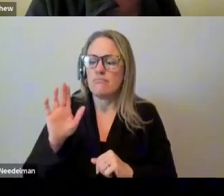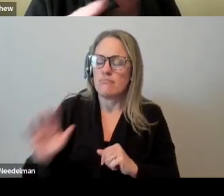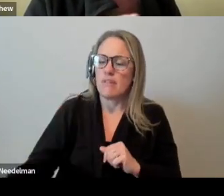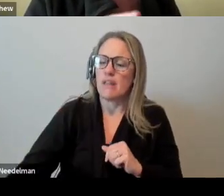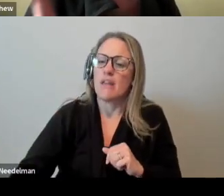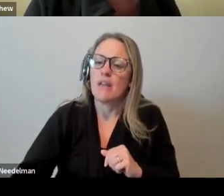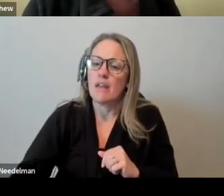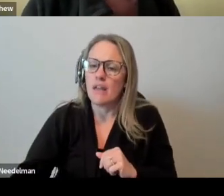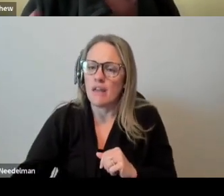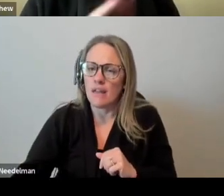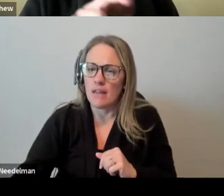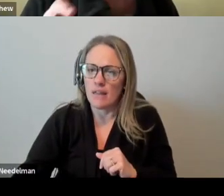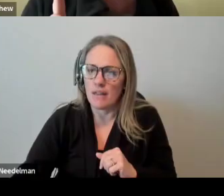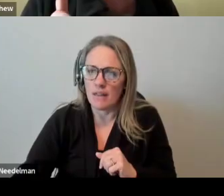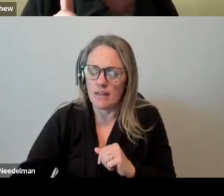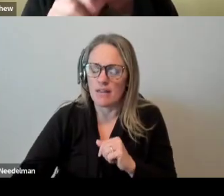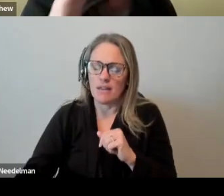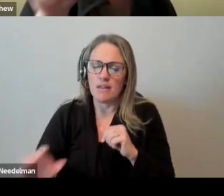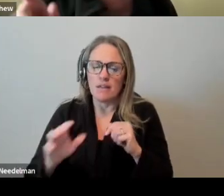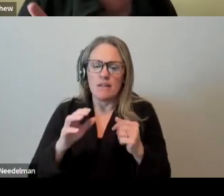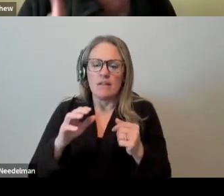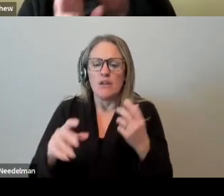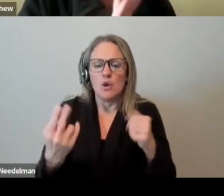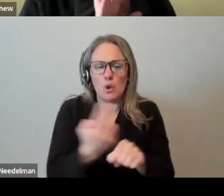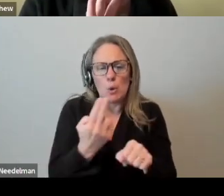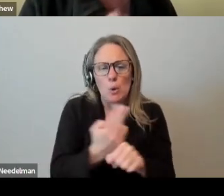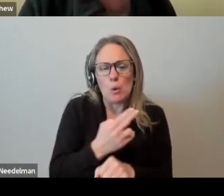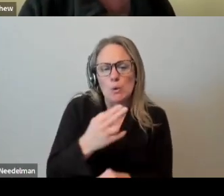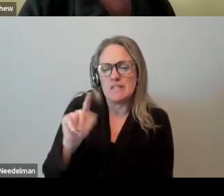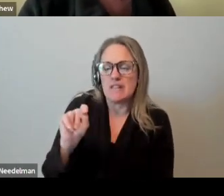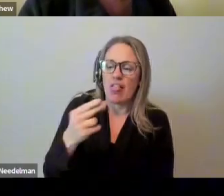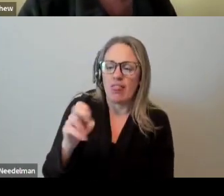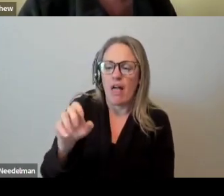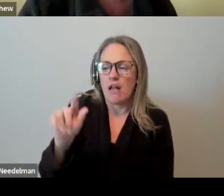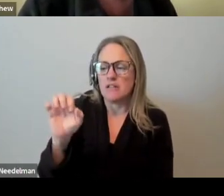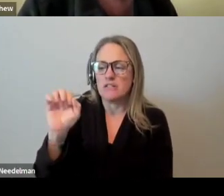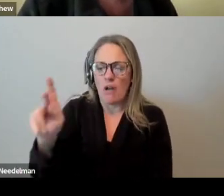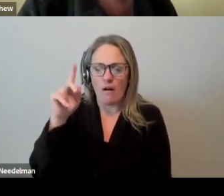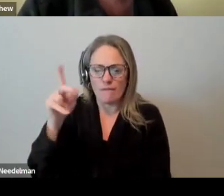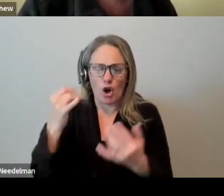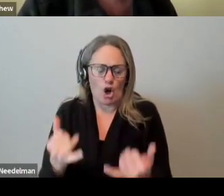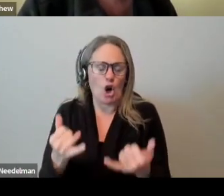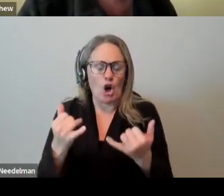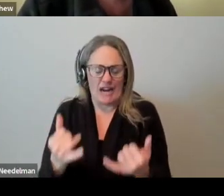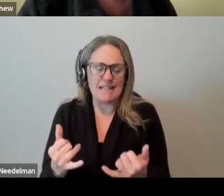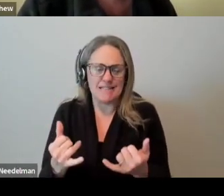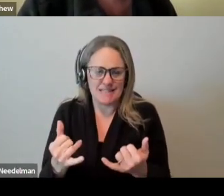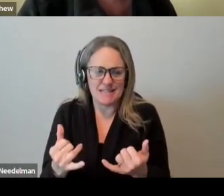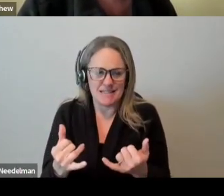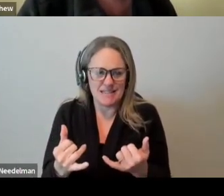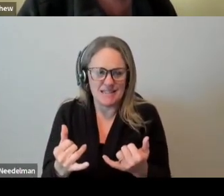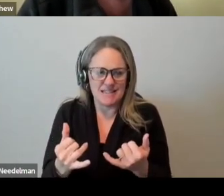to current conversations about AI tools at some point, but I'll get there, I'm gonna take it in in a series of steps to get us there.